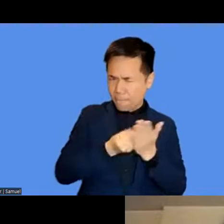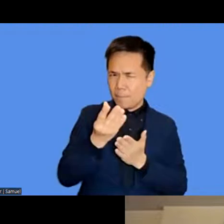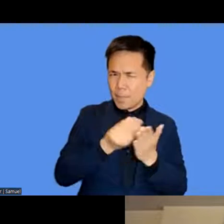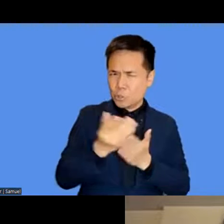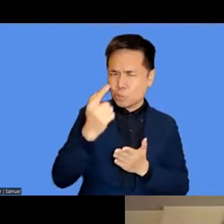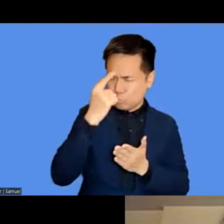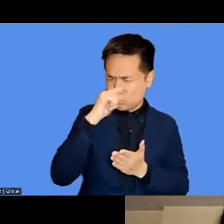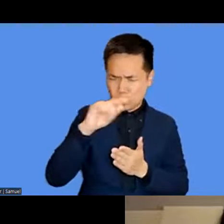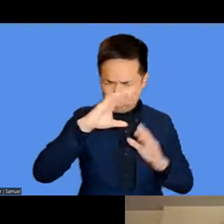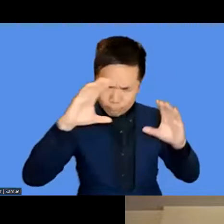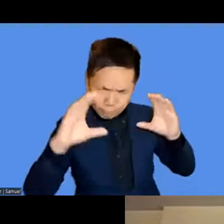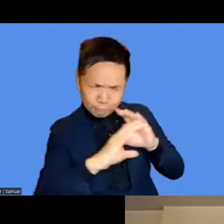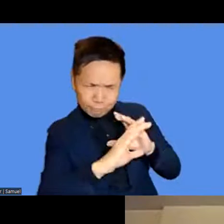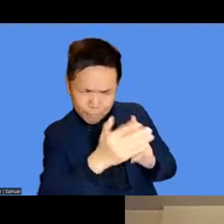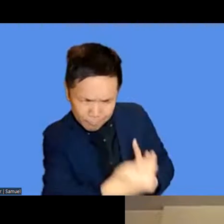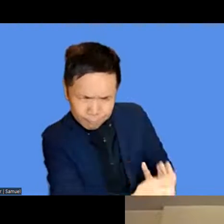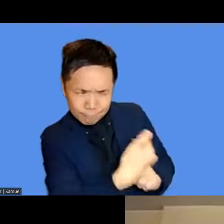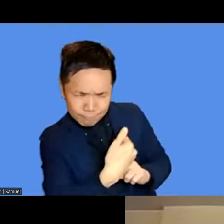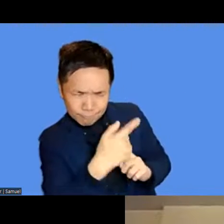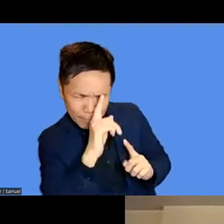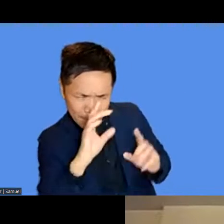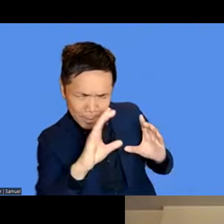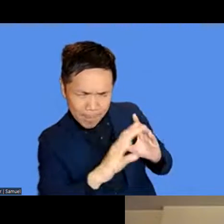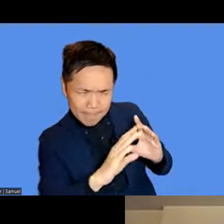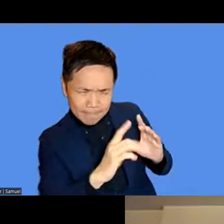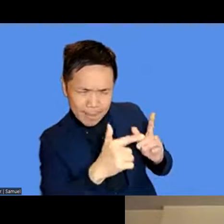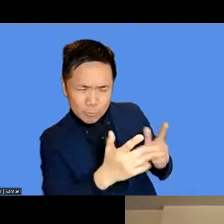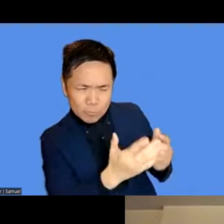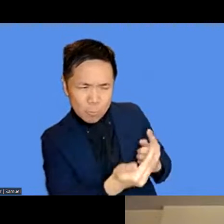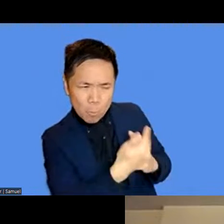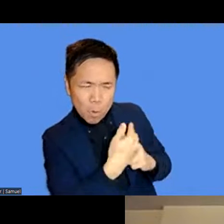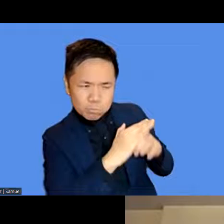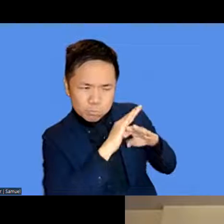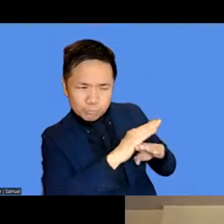Sara, I will see if you I know you have answers to that, too.